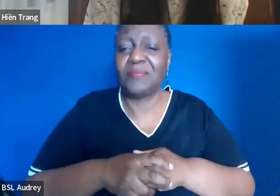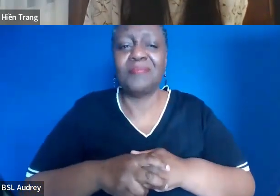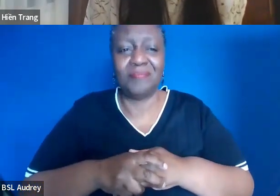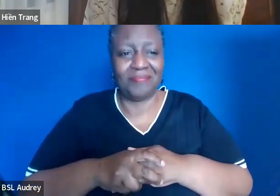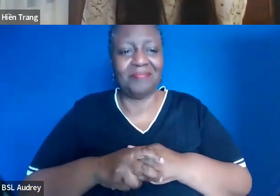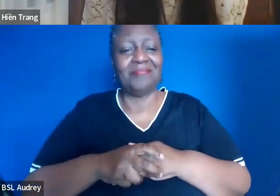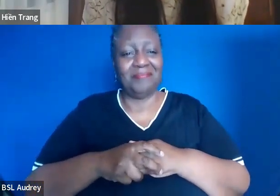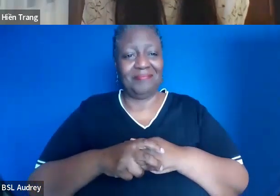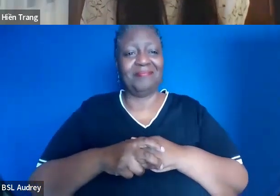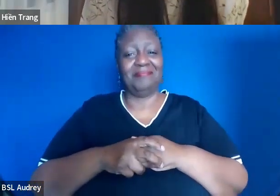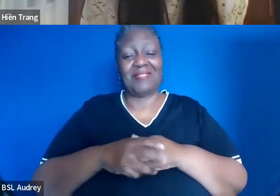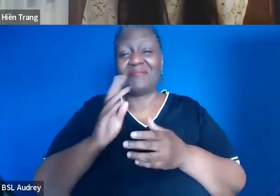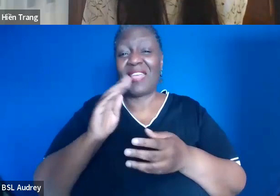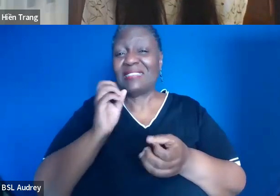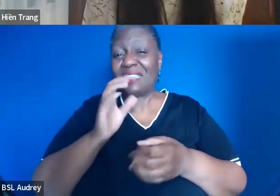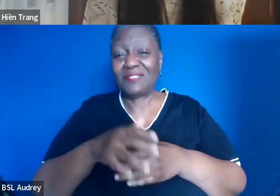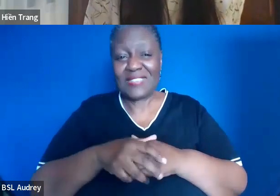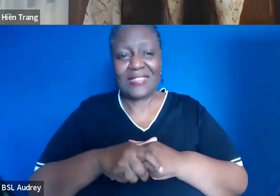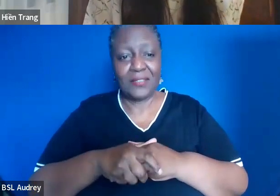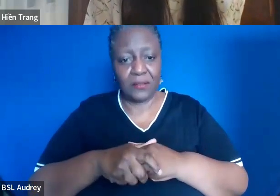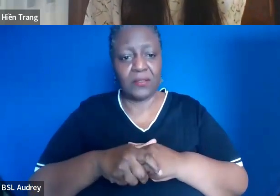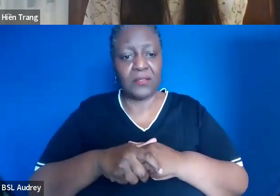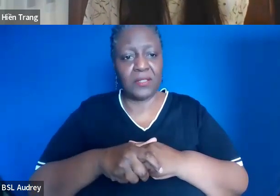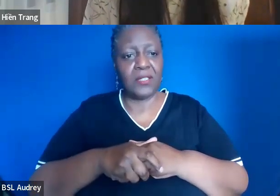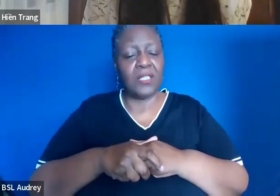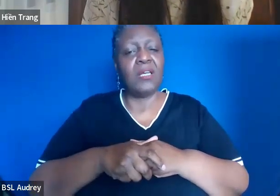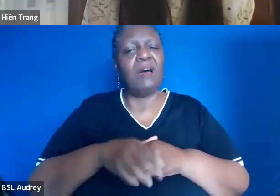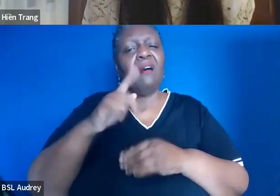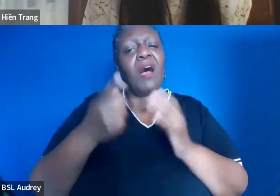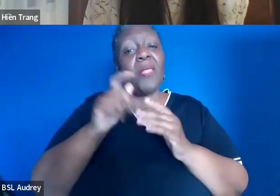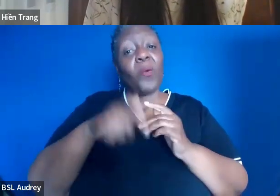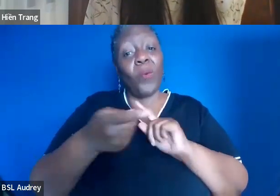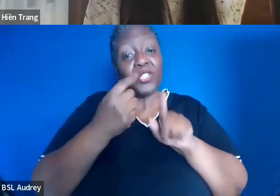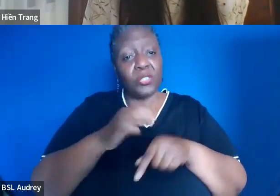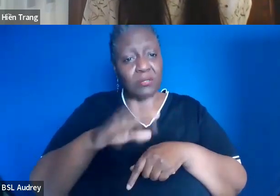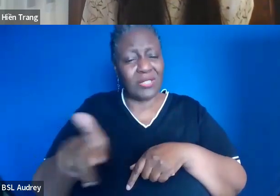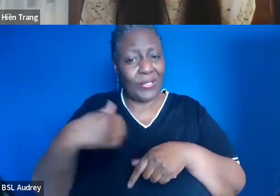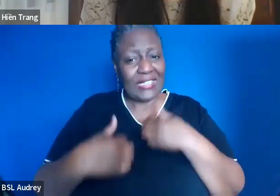before and that's that's really lovely um shash trivet says so interesting hearing Mingo talking